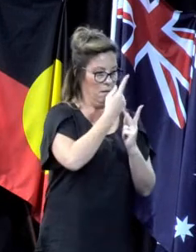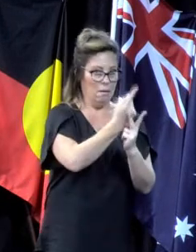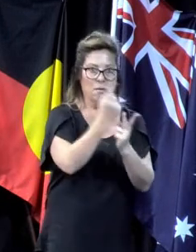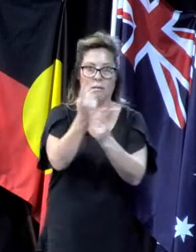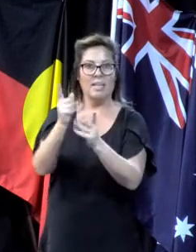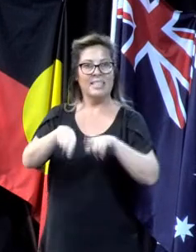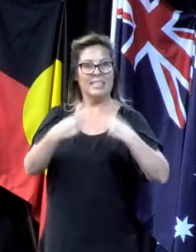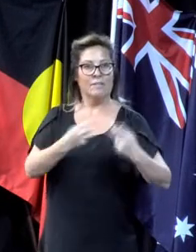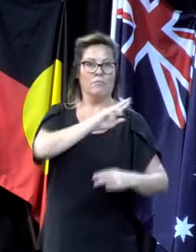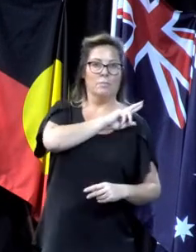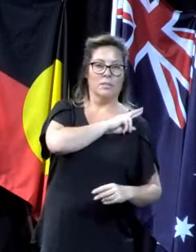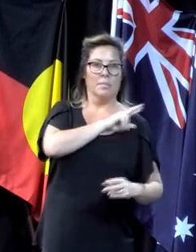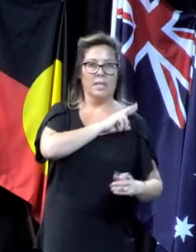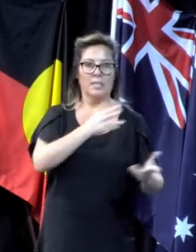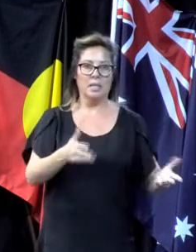could emerge that I didn’t see coming.